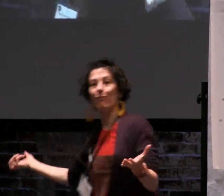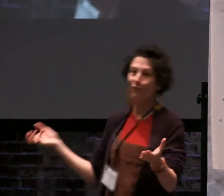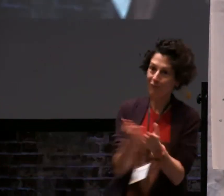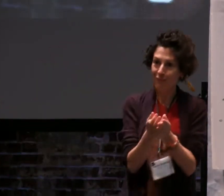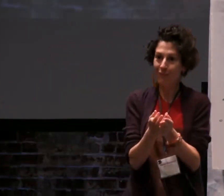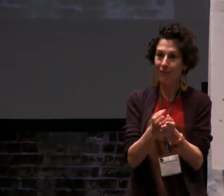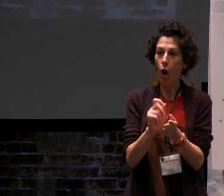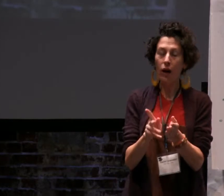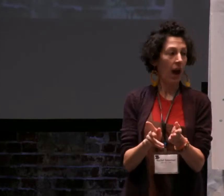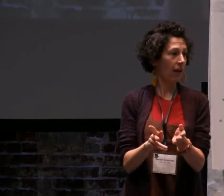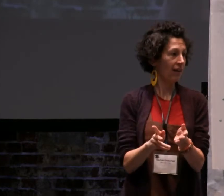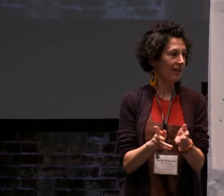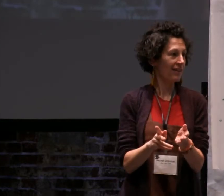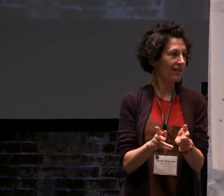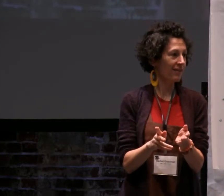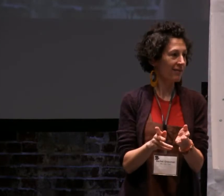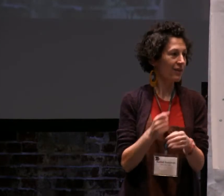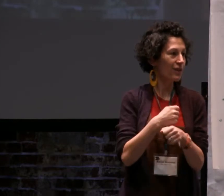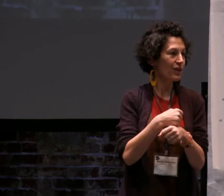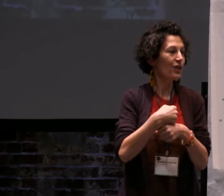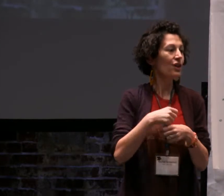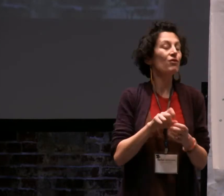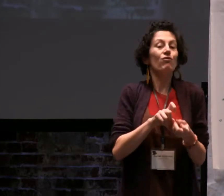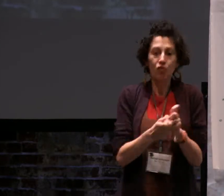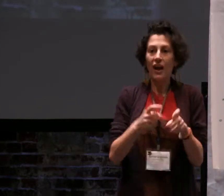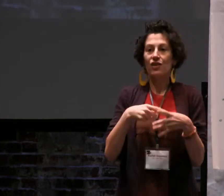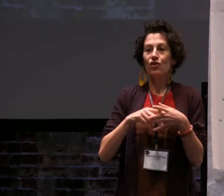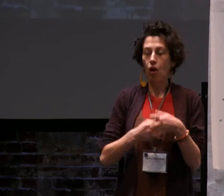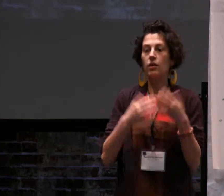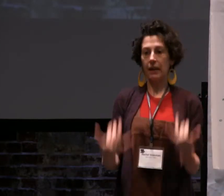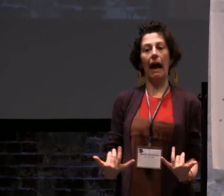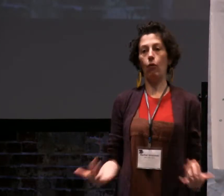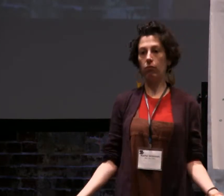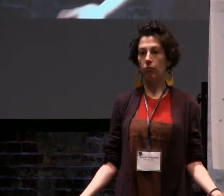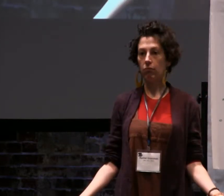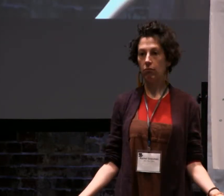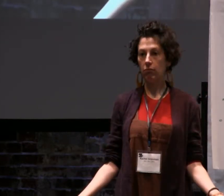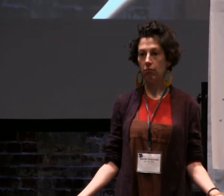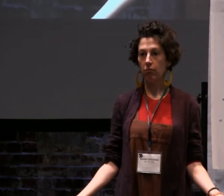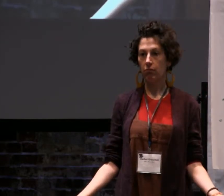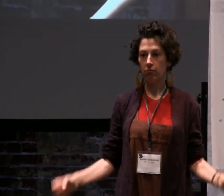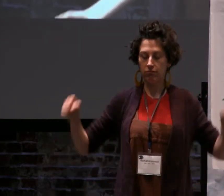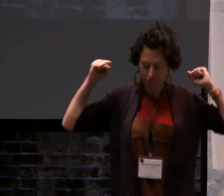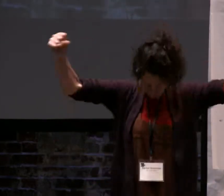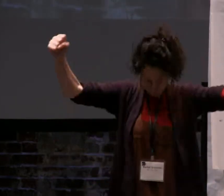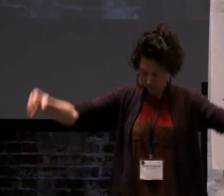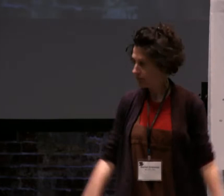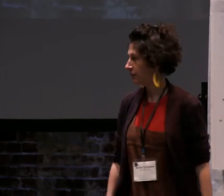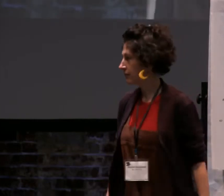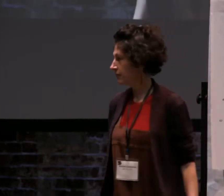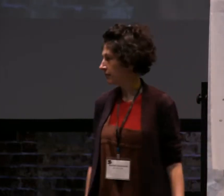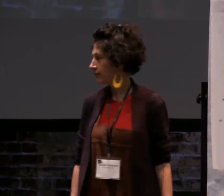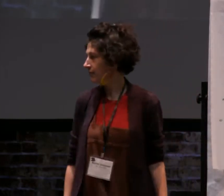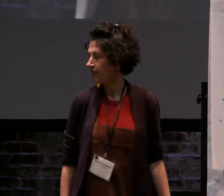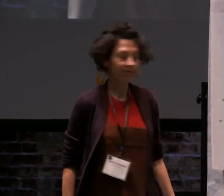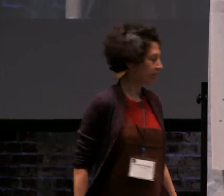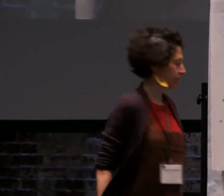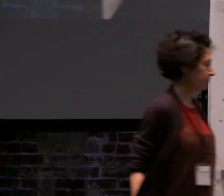And all those other individuals, who are not necessarily in the room, they're standing by as well. The time is now.